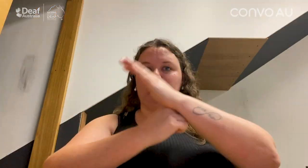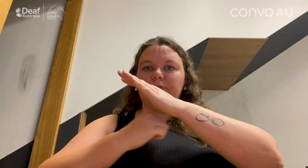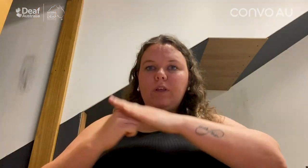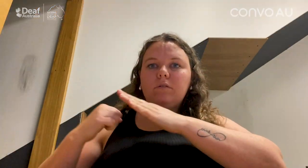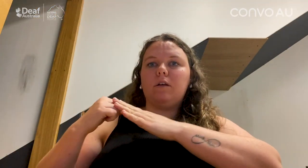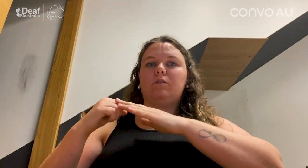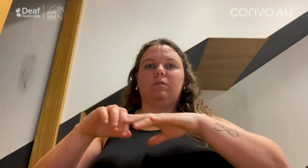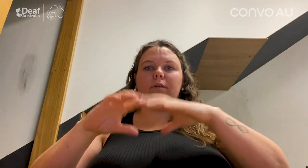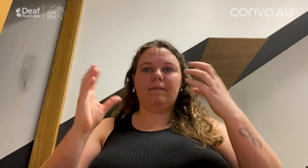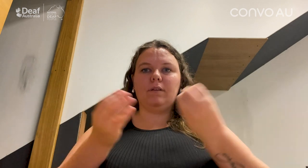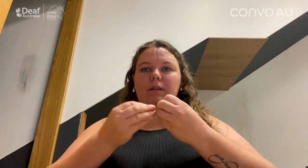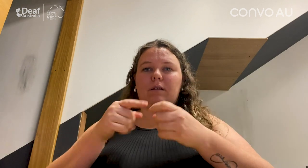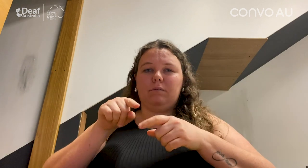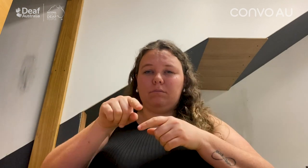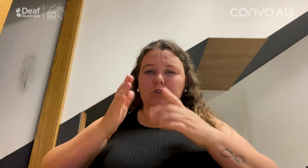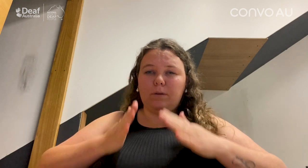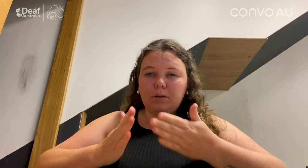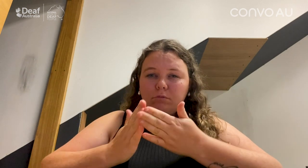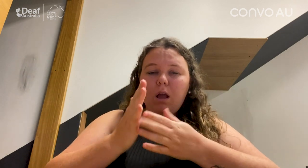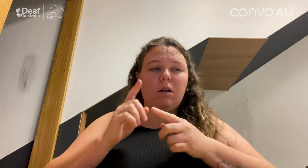It provides a foundation for human rights,